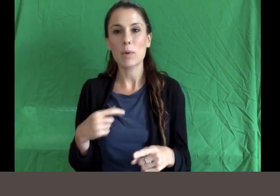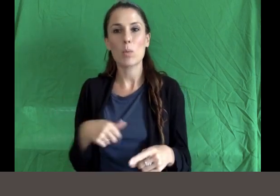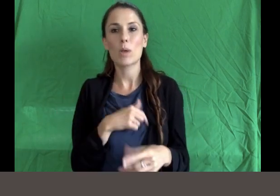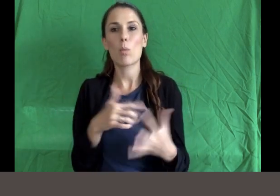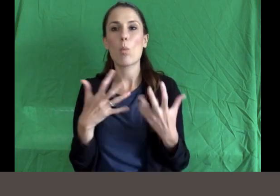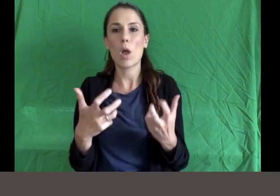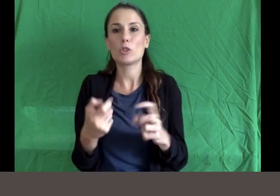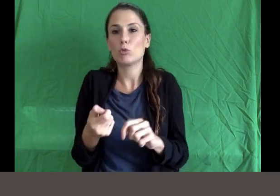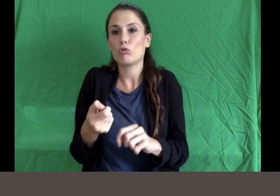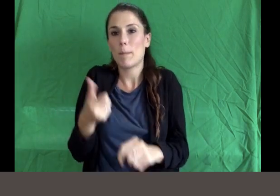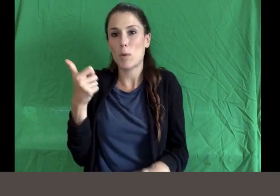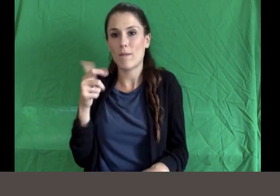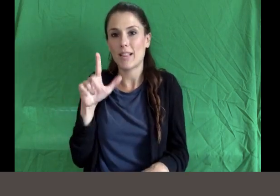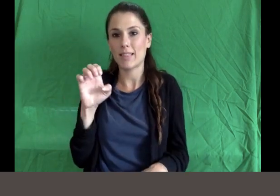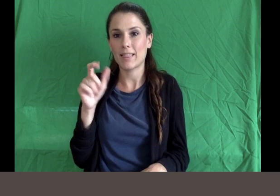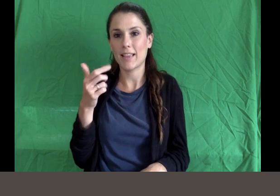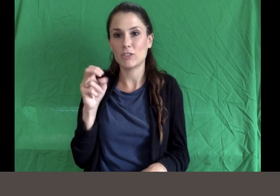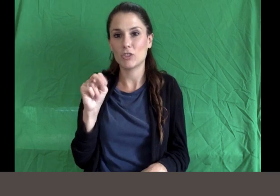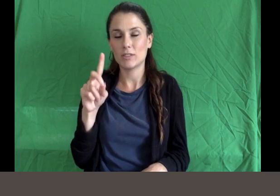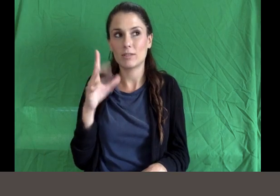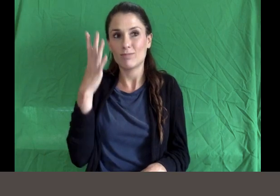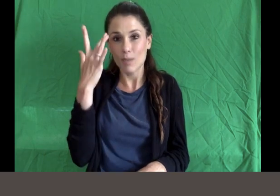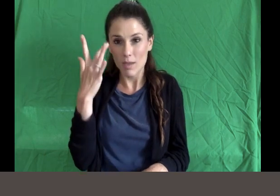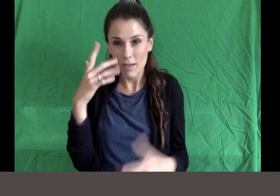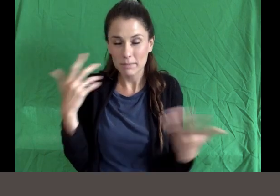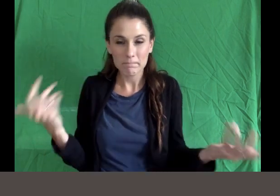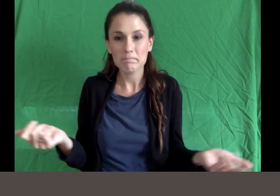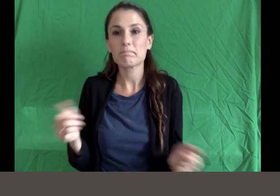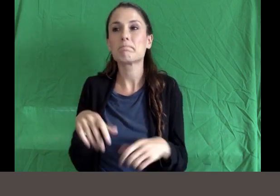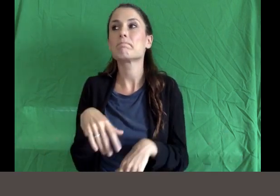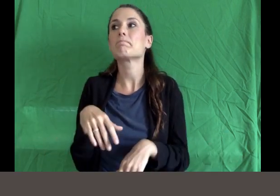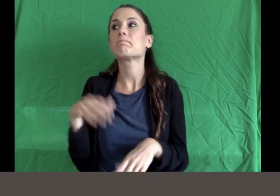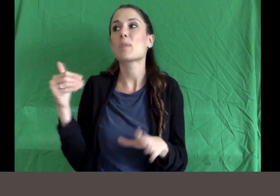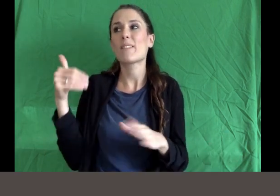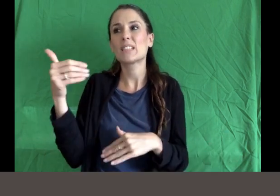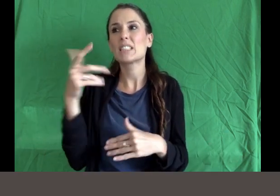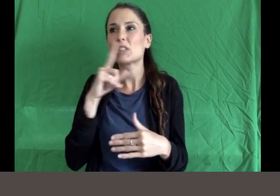lot of glancing and a lot of understanding if we can simplify any single perception on our audience